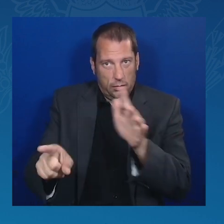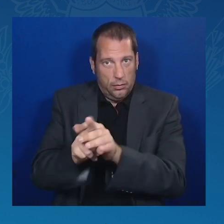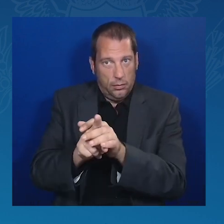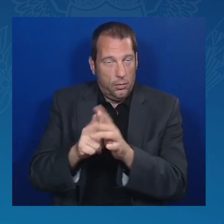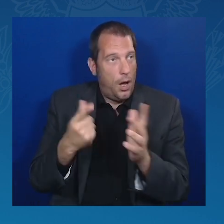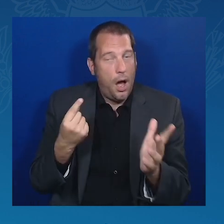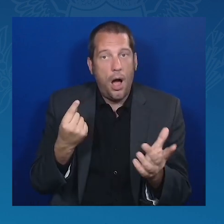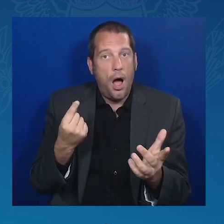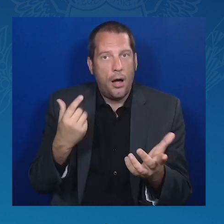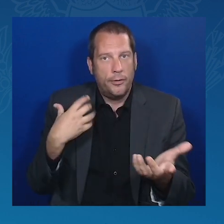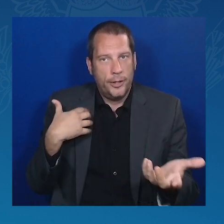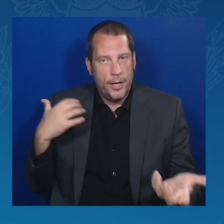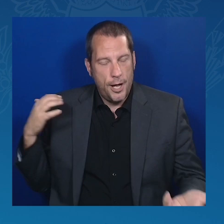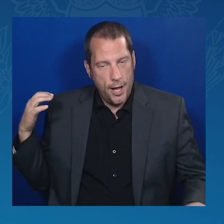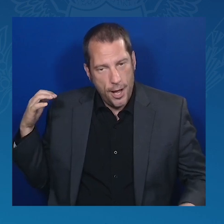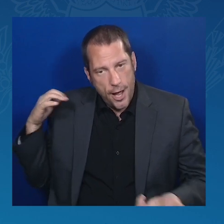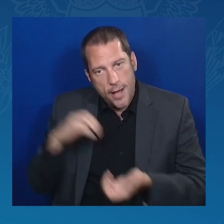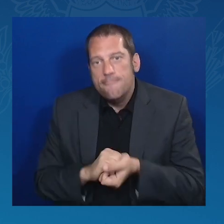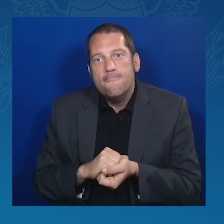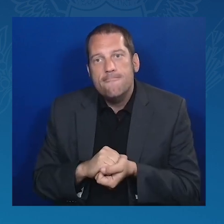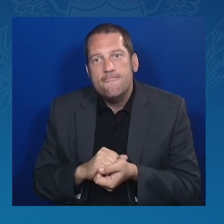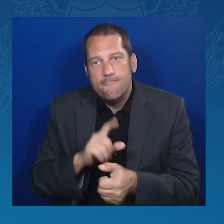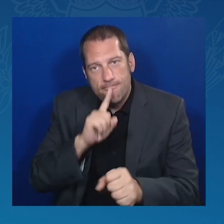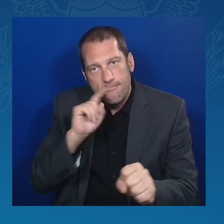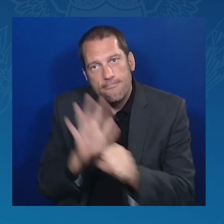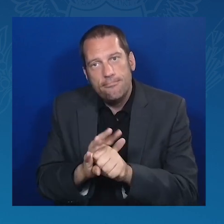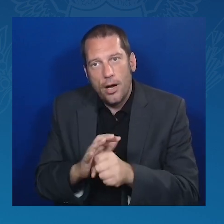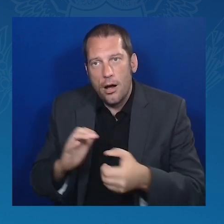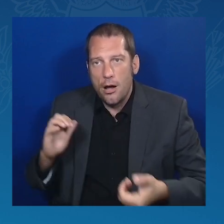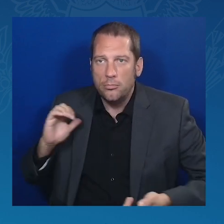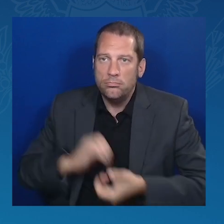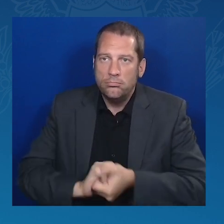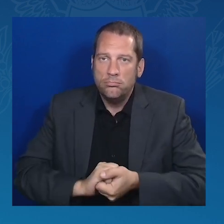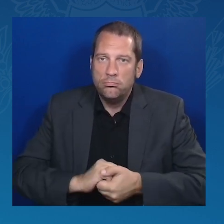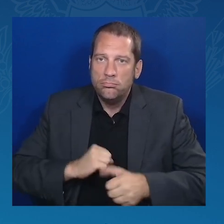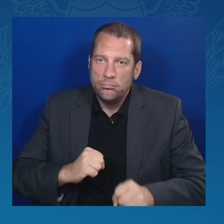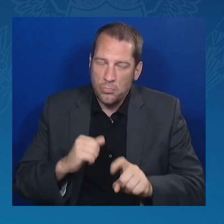we should be bringing together those folks who've been fighting forever for voting rights